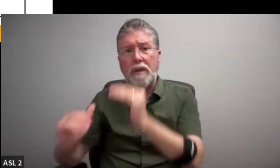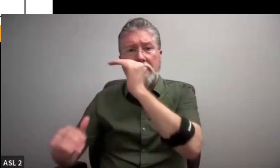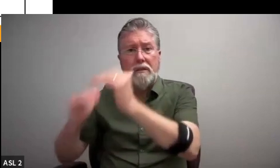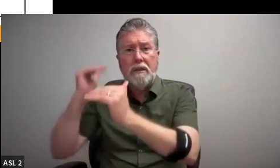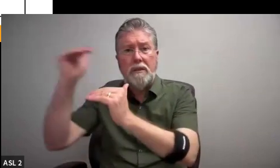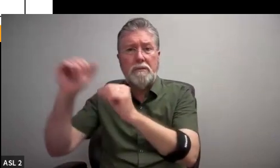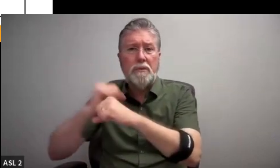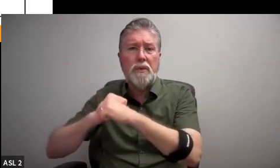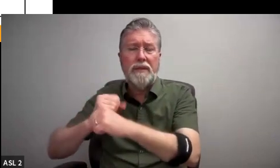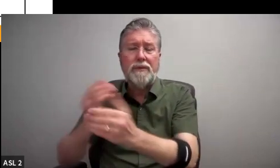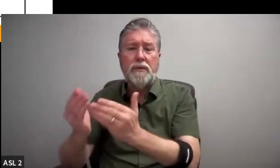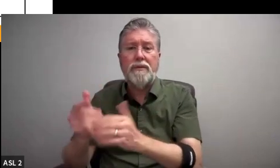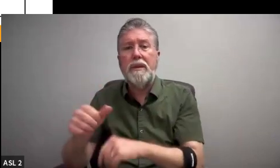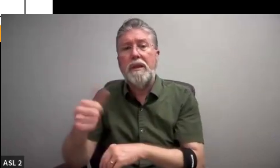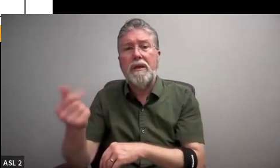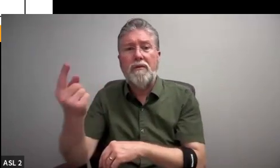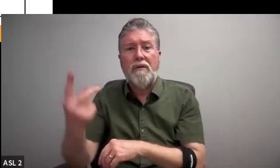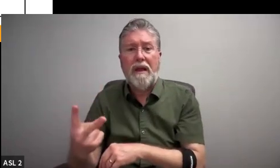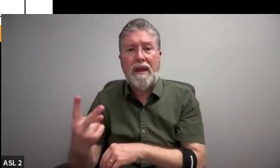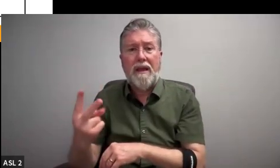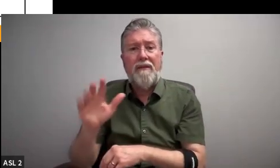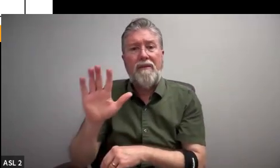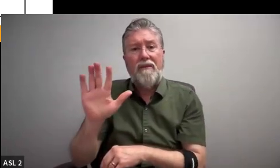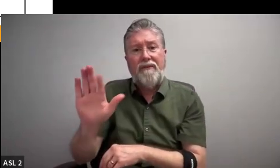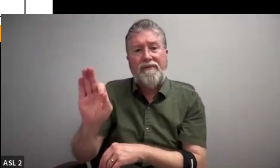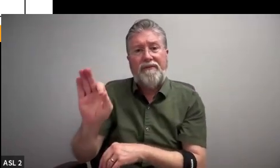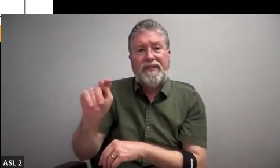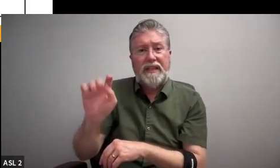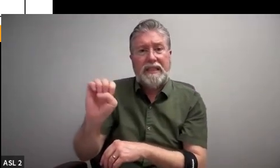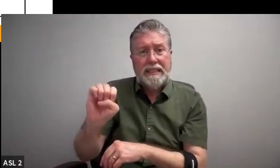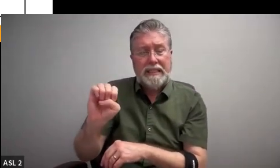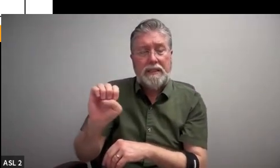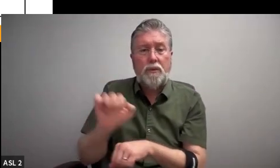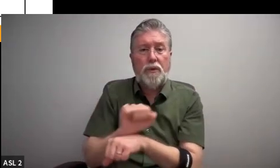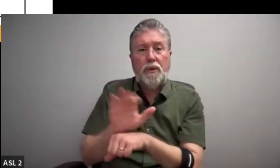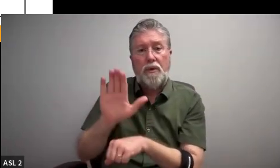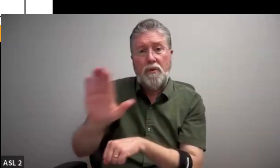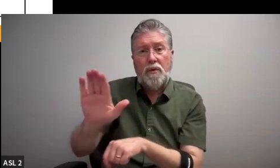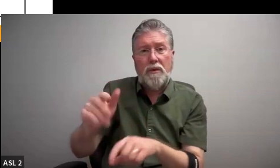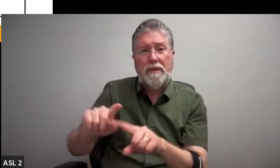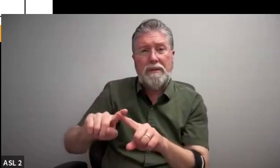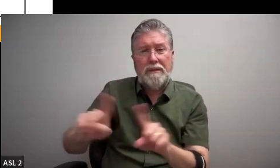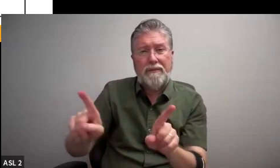They're spending the other half of their FTE time working on that other program. So again, here is